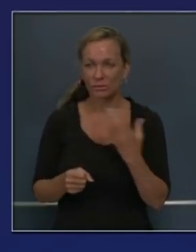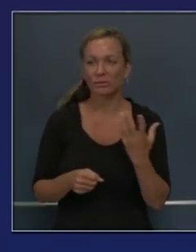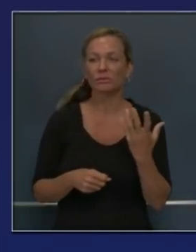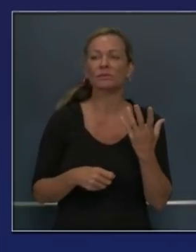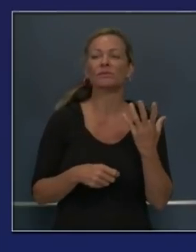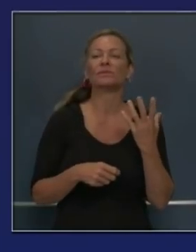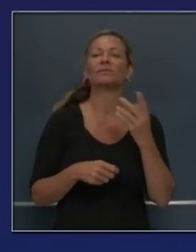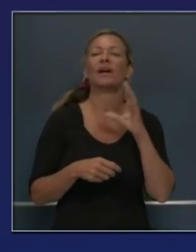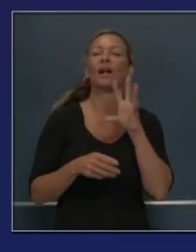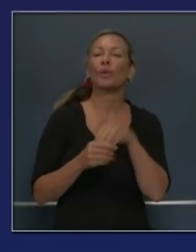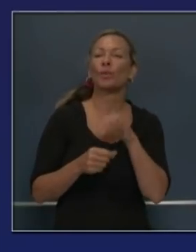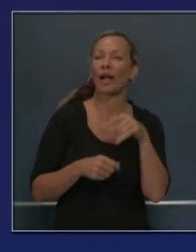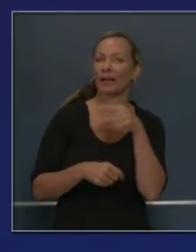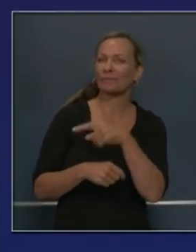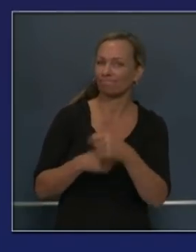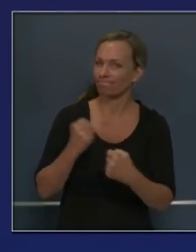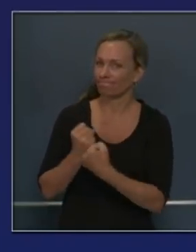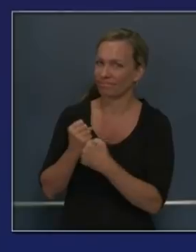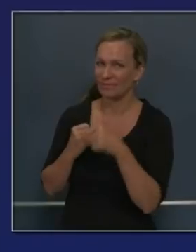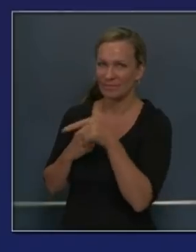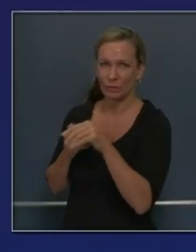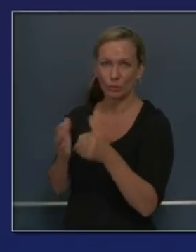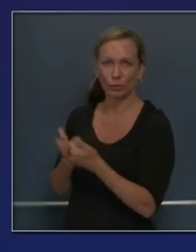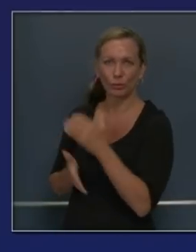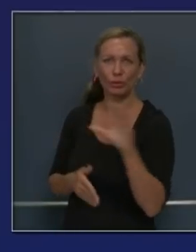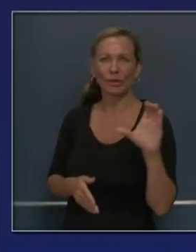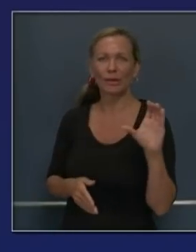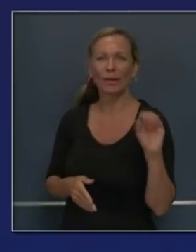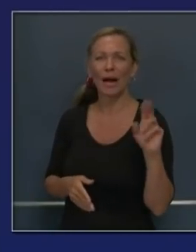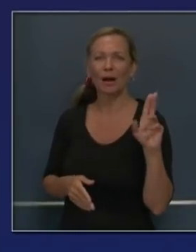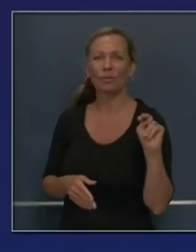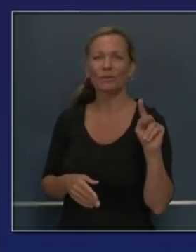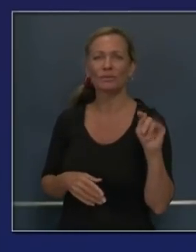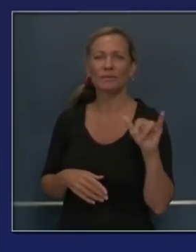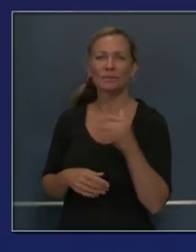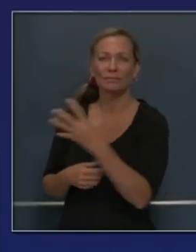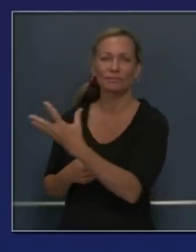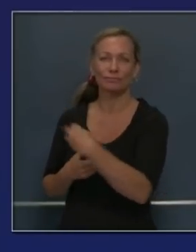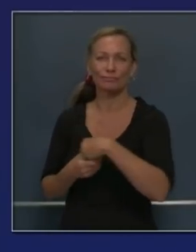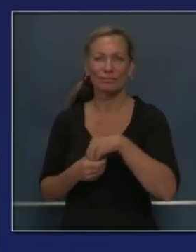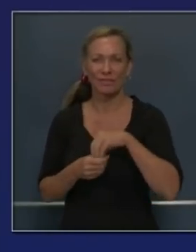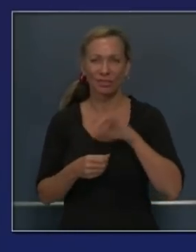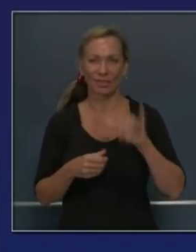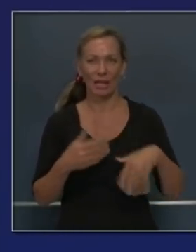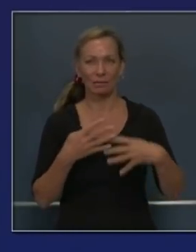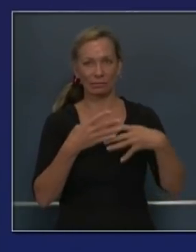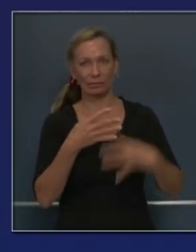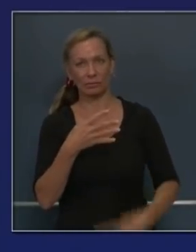ADVOCACY AND STEWARDSHIP IN SUPPORT OF THAT EFFORT NOW INCLUDED IN THE MAJOR DISASTER DECLARATION.